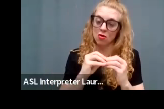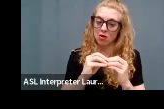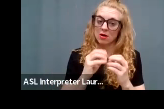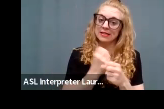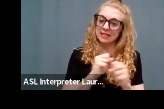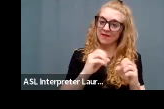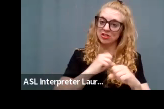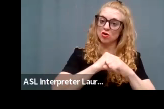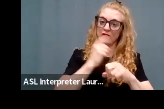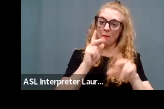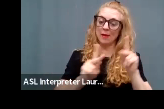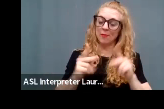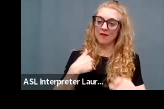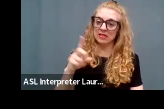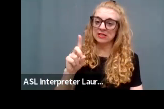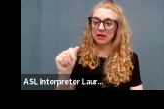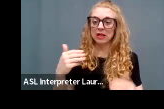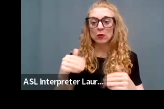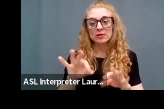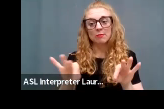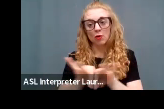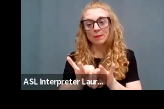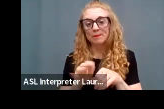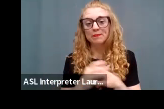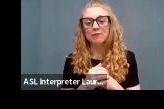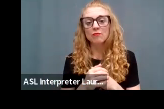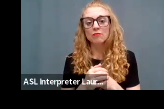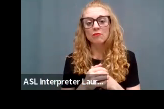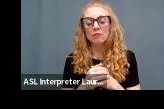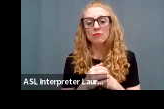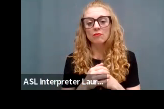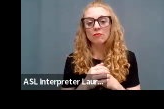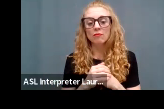and Security folks for folks is really important obviously the other same thing as everyone else